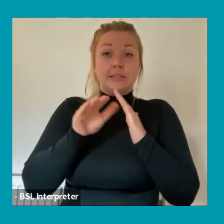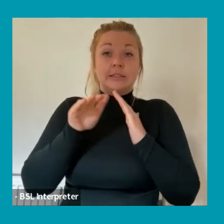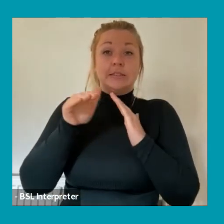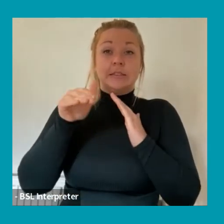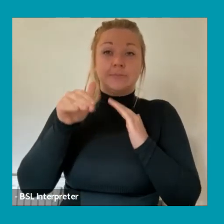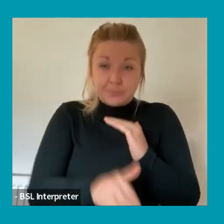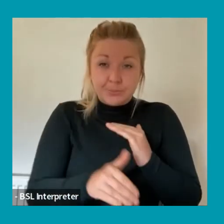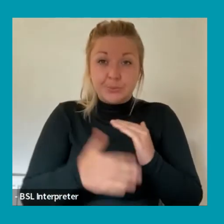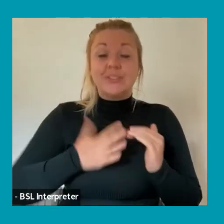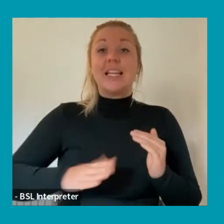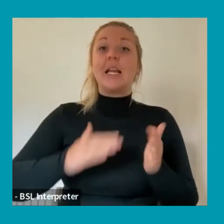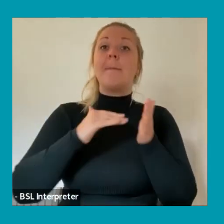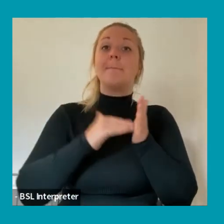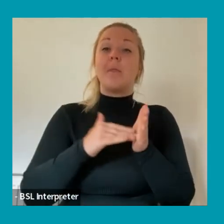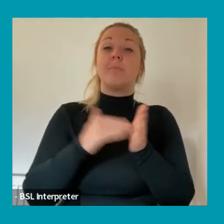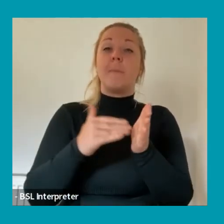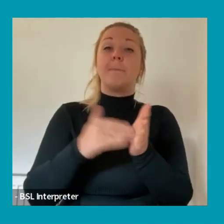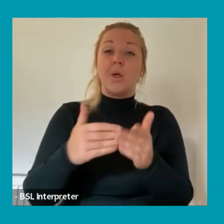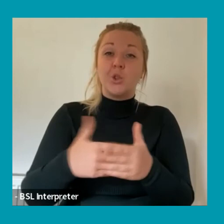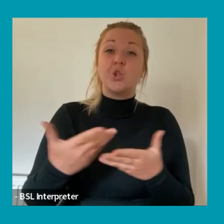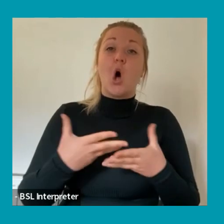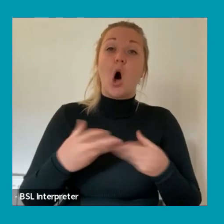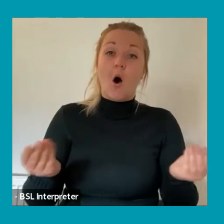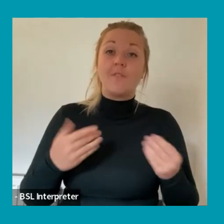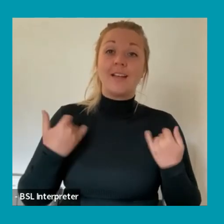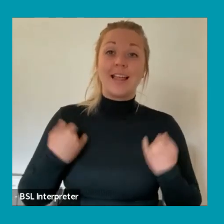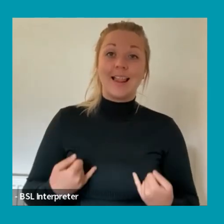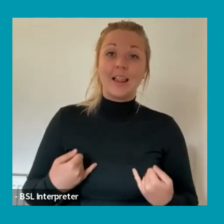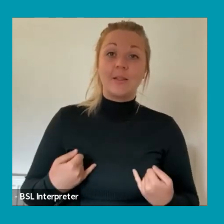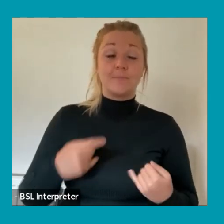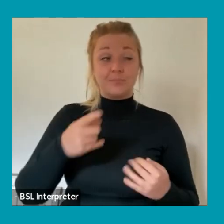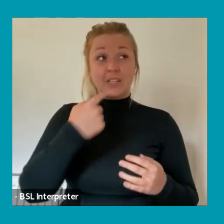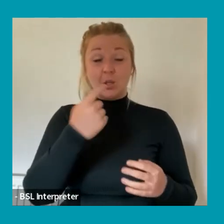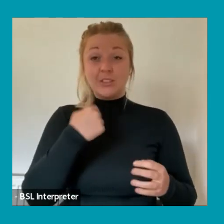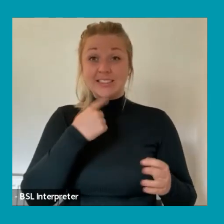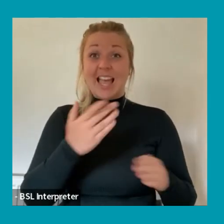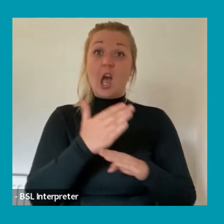Were able to say to their Manager. I'm struggling. I'm really struggling.